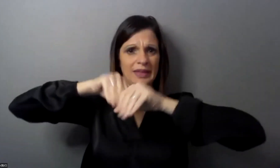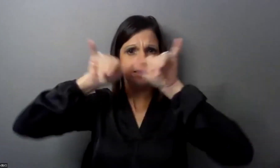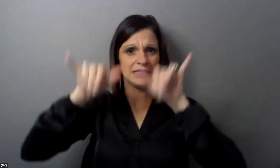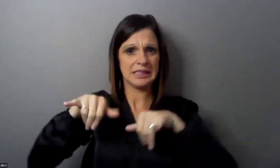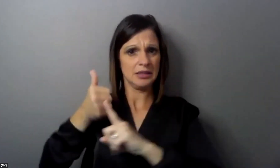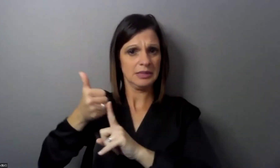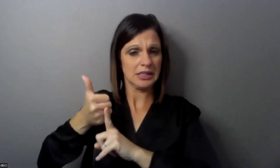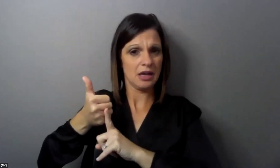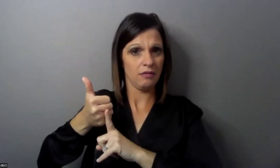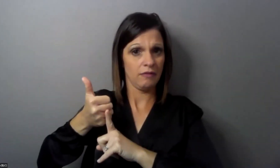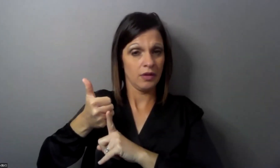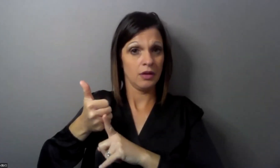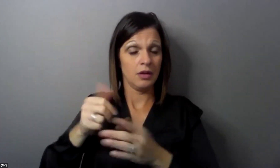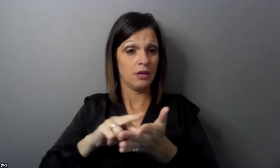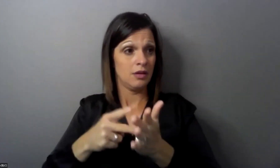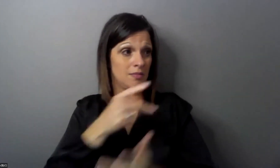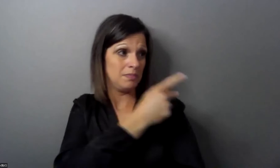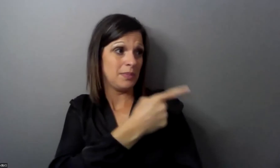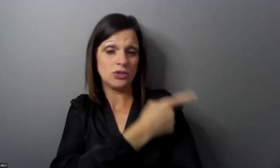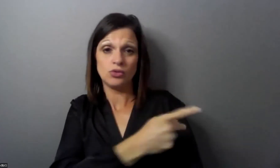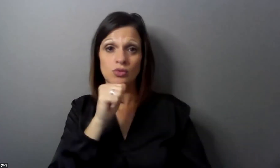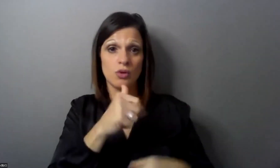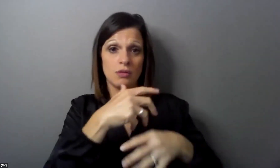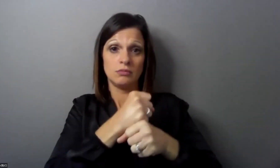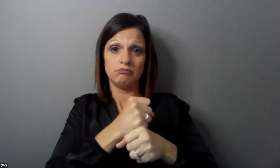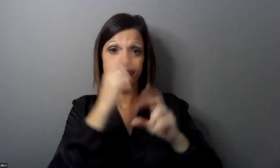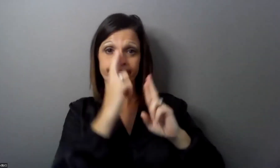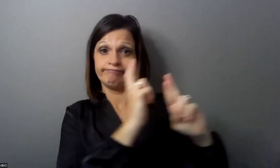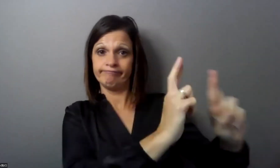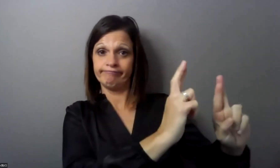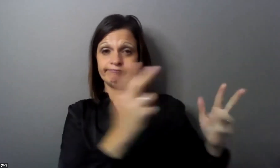Where the patients are not receiving the respect they deserve.